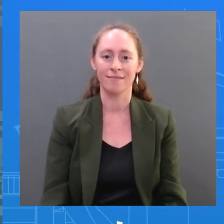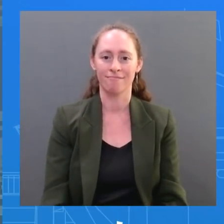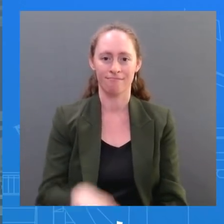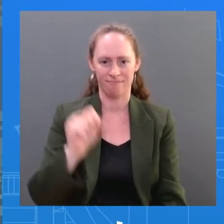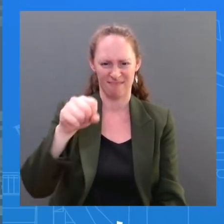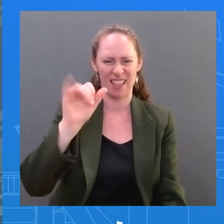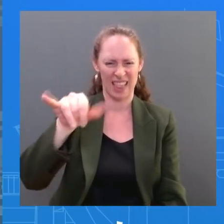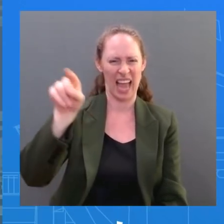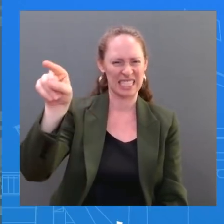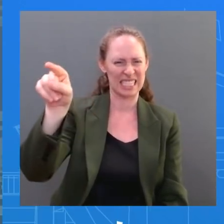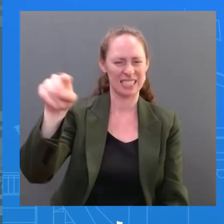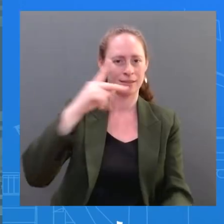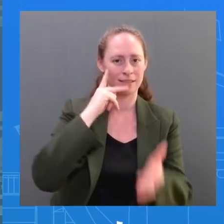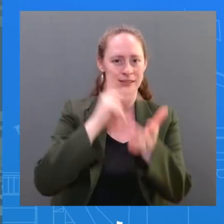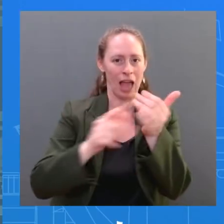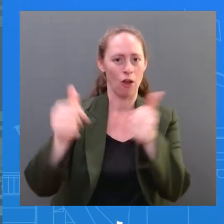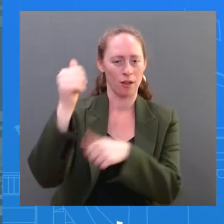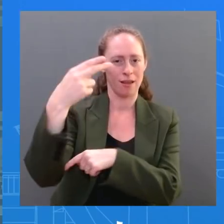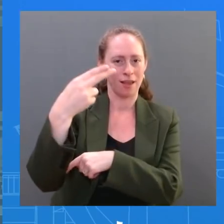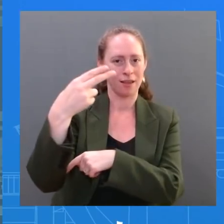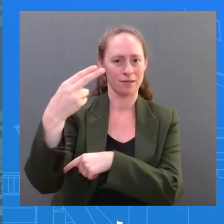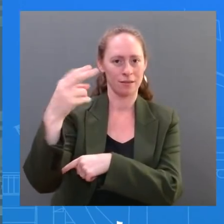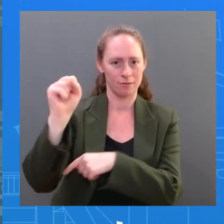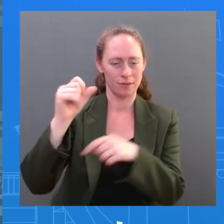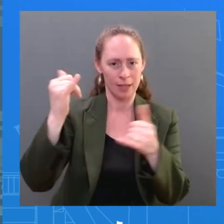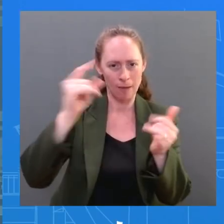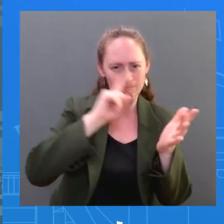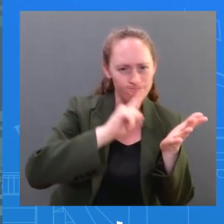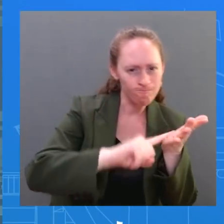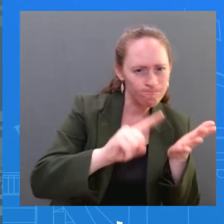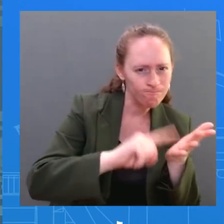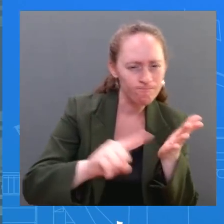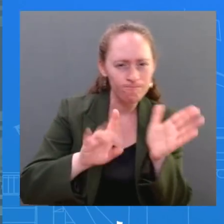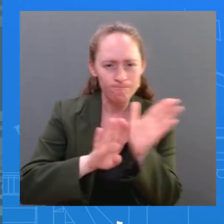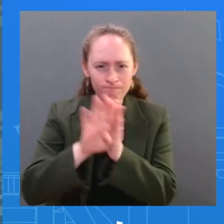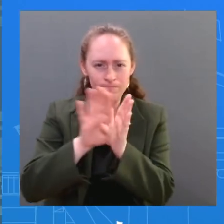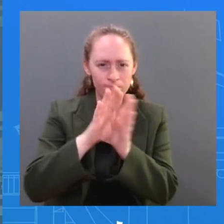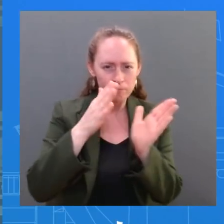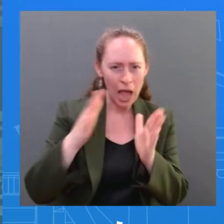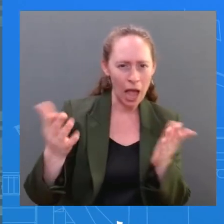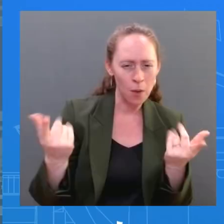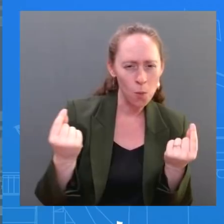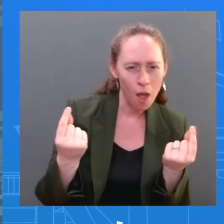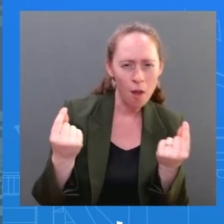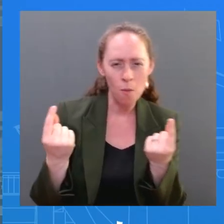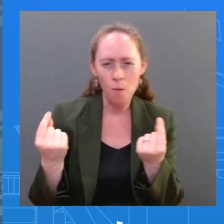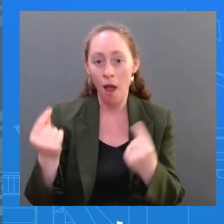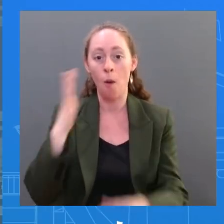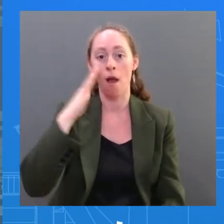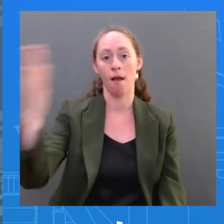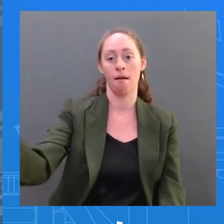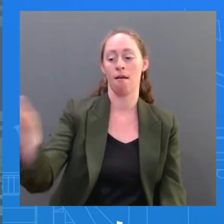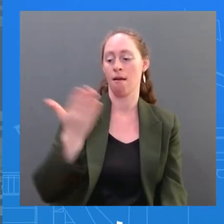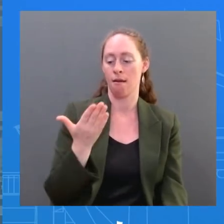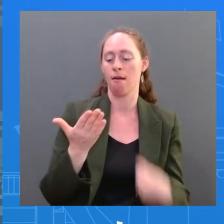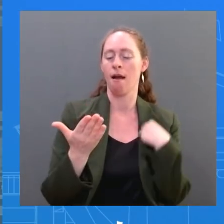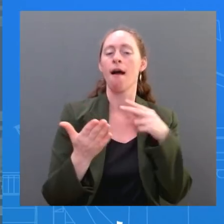is what I've noted, which is that the FDA is in a process right now, and they need to continue to do their process. And again, they are independent,